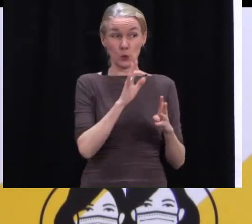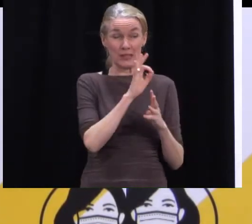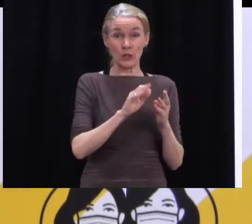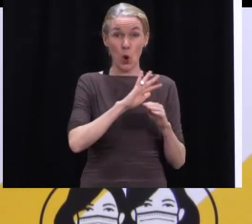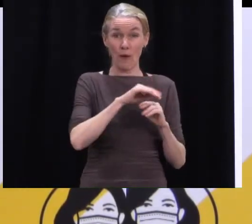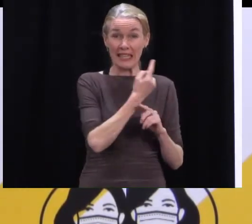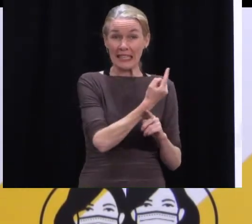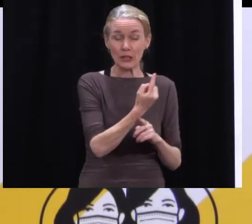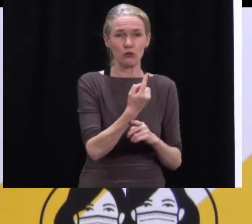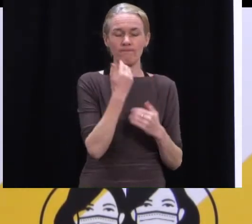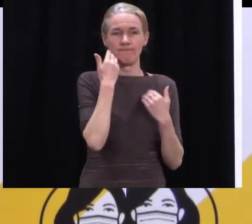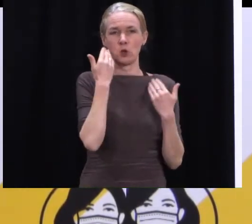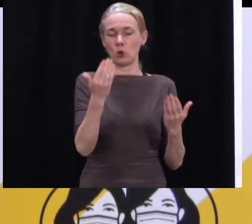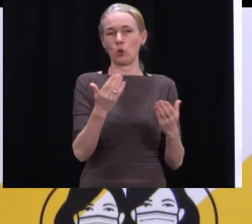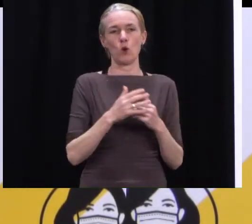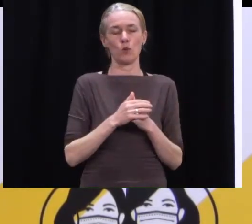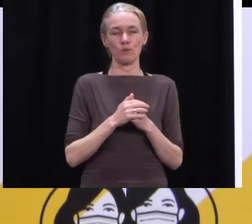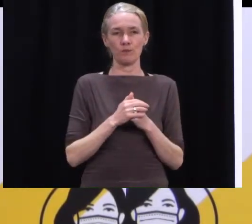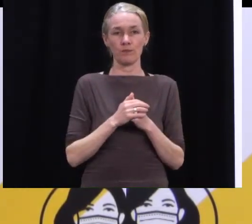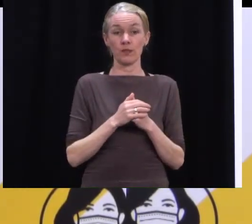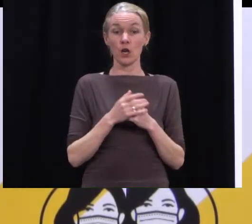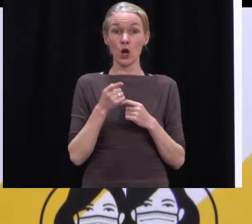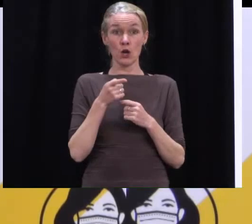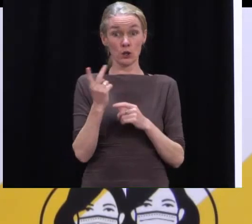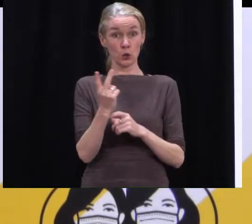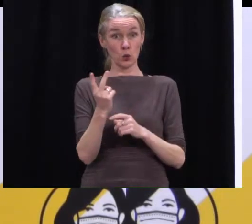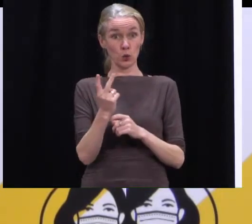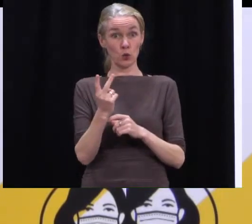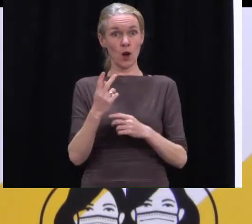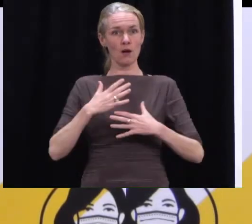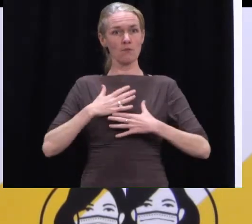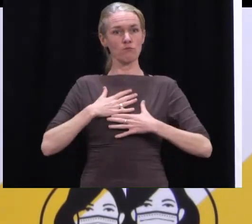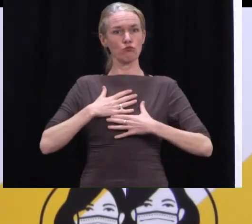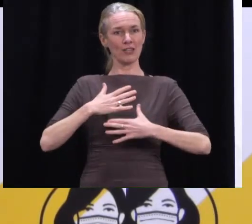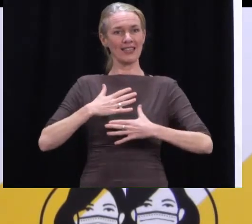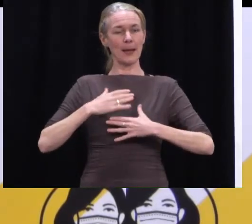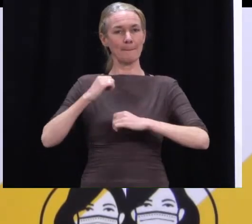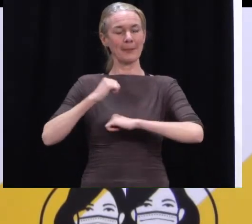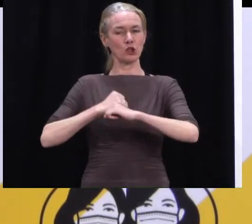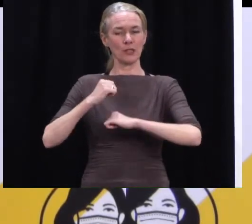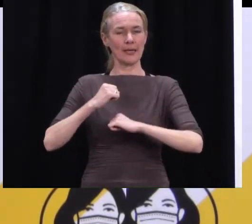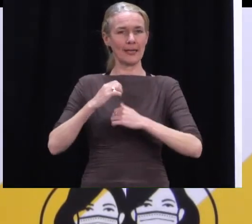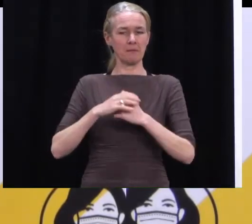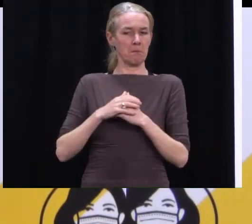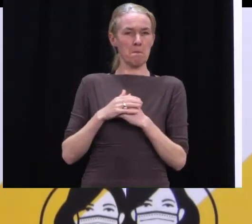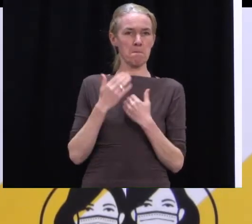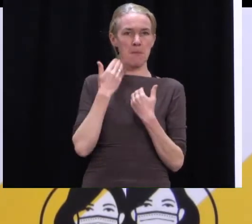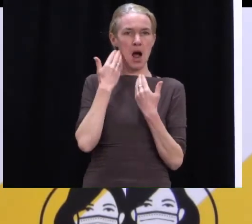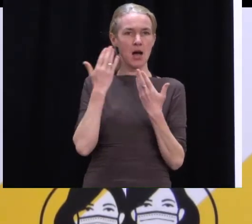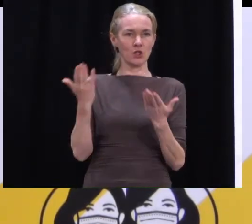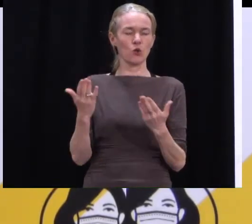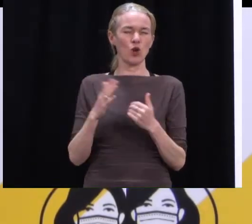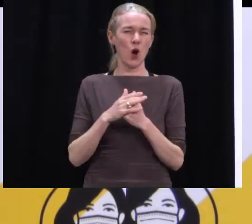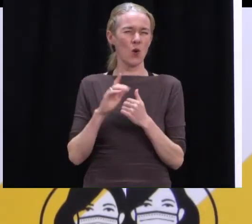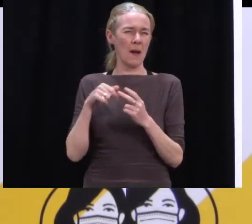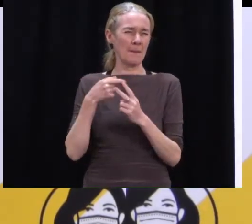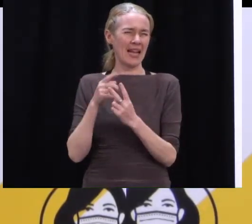anyone other than there are a certain number of people in hospital that I mentioned earlier on and I don't know anything about those people who